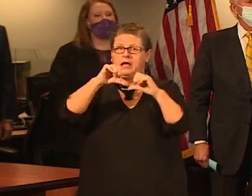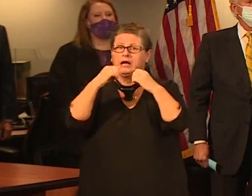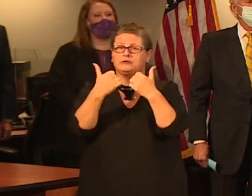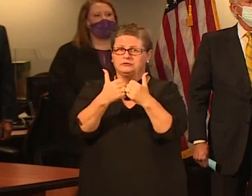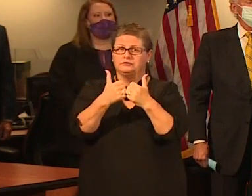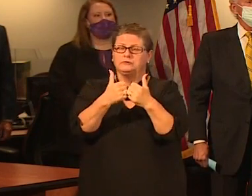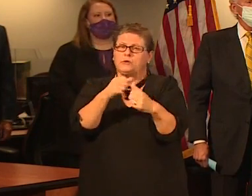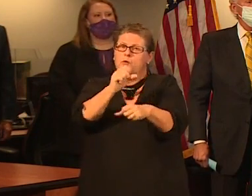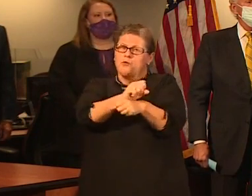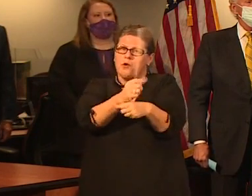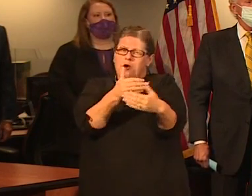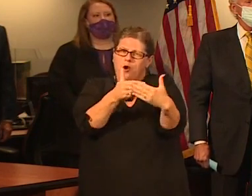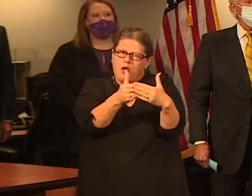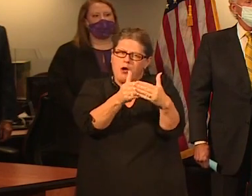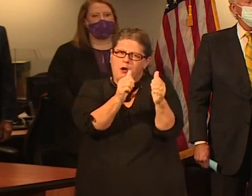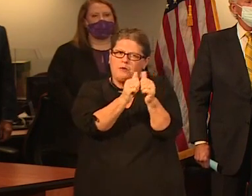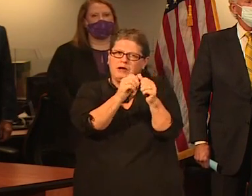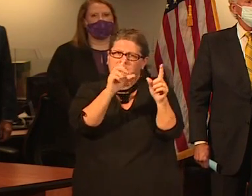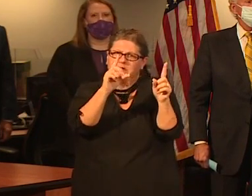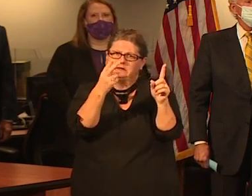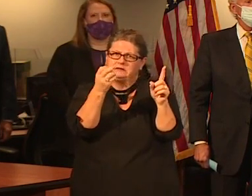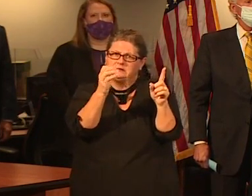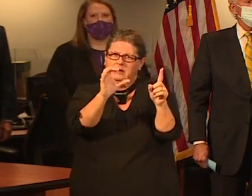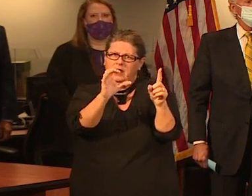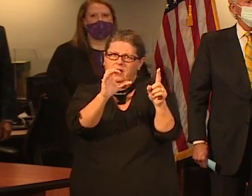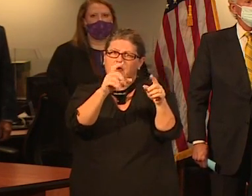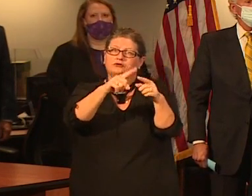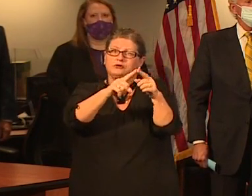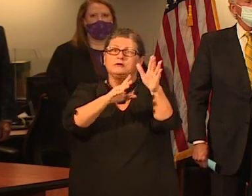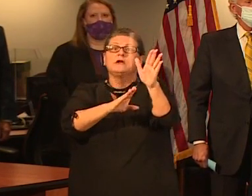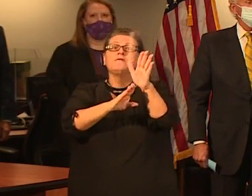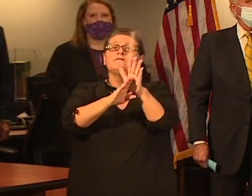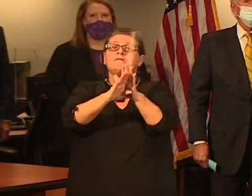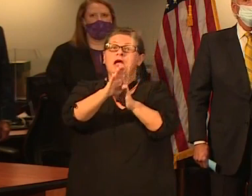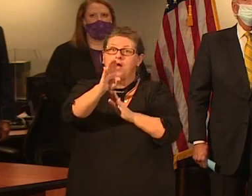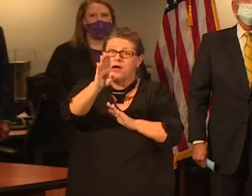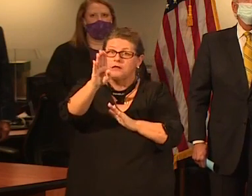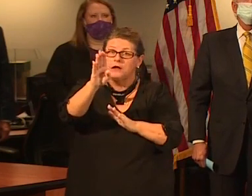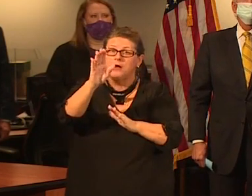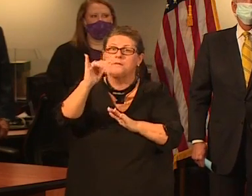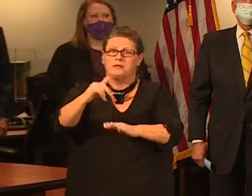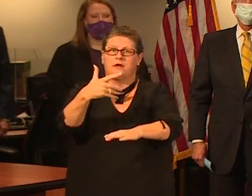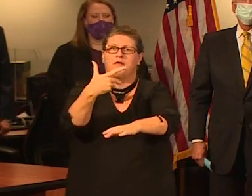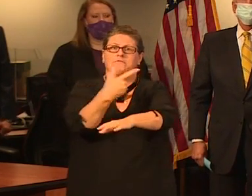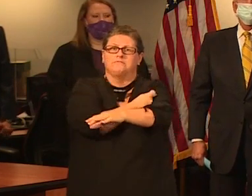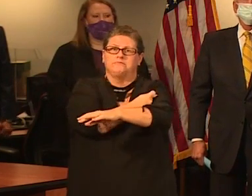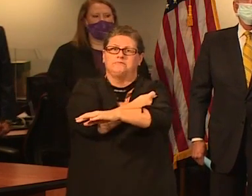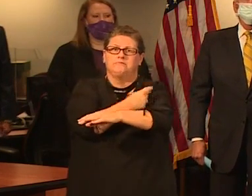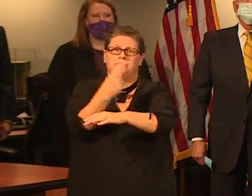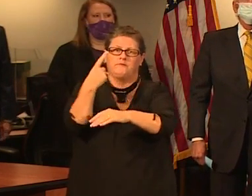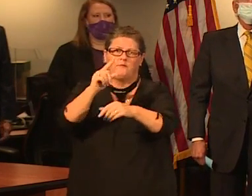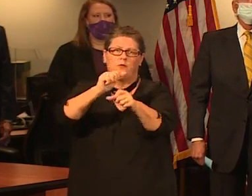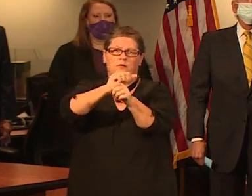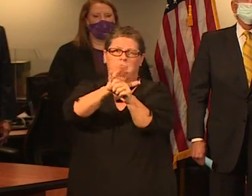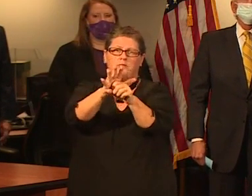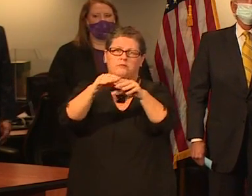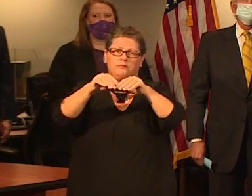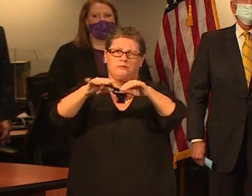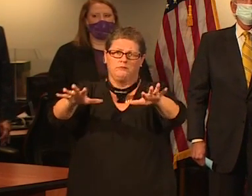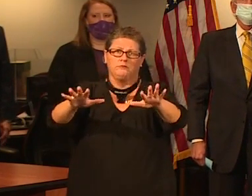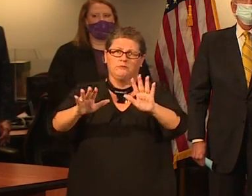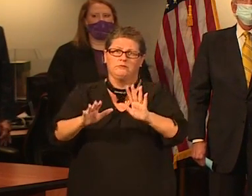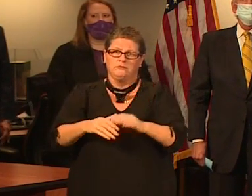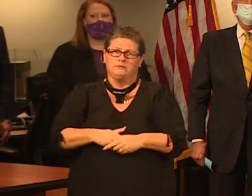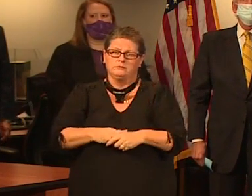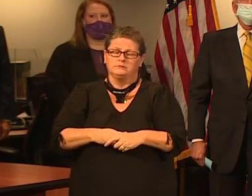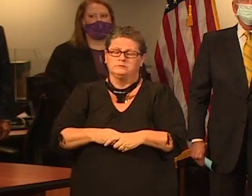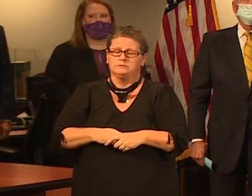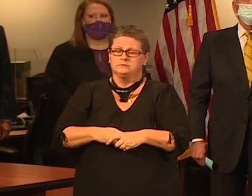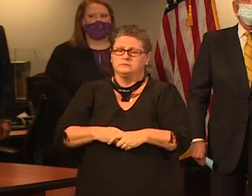LABOR AND OTHER PUBLIC AND PRIVATE SECTOR PARTNERS ARE WORKING CLOSELY TO DEVELOP SOUTH CAROLINA'S COVID-19 VACCINE PLAN.